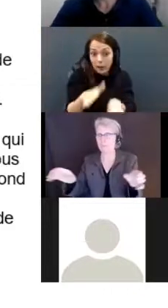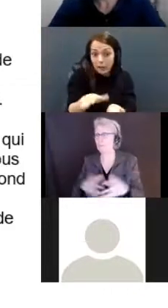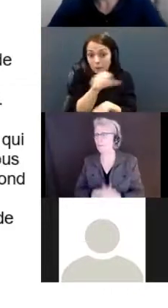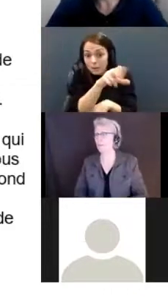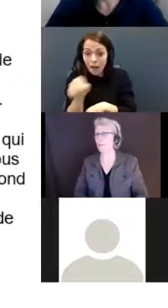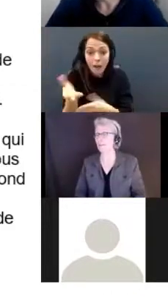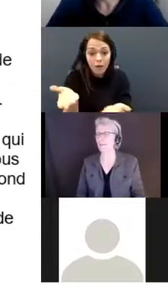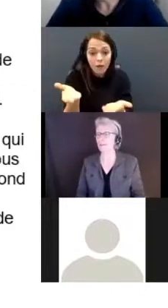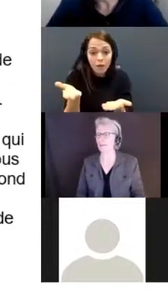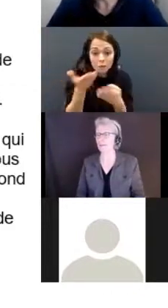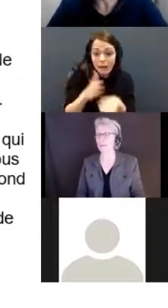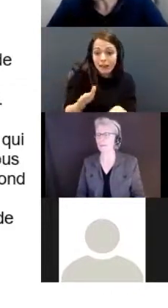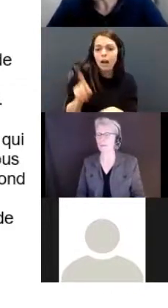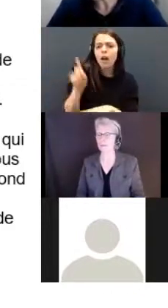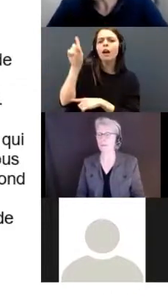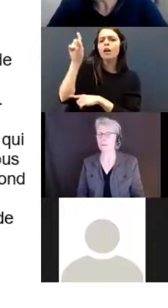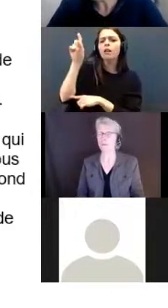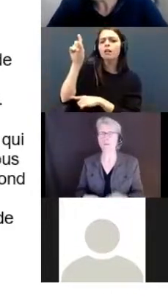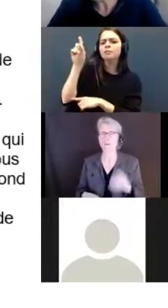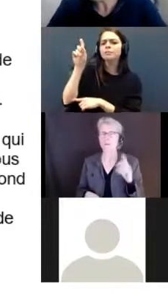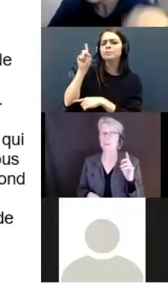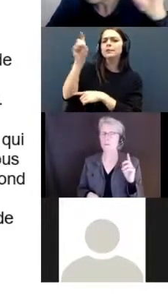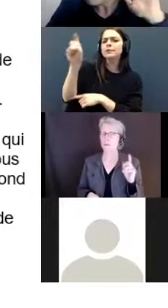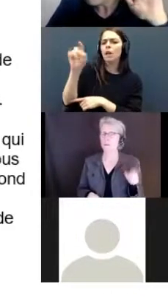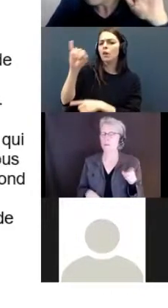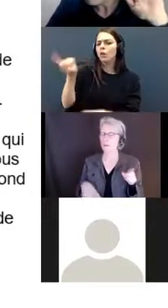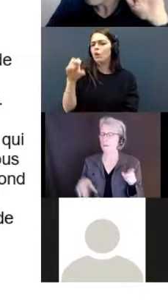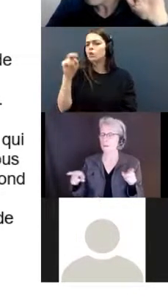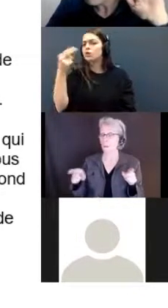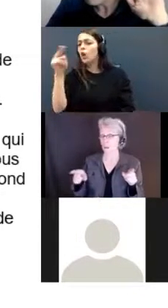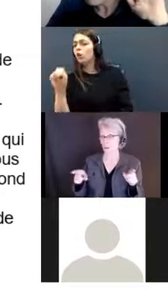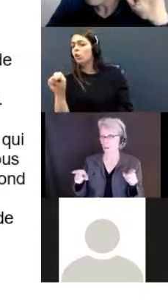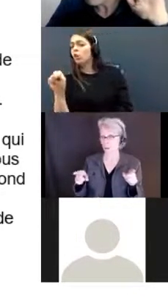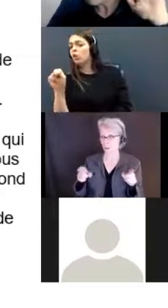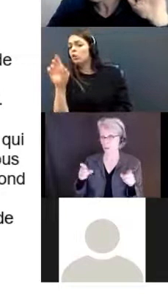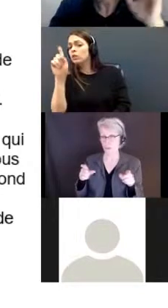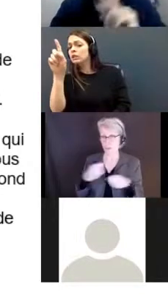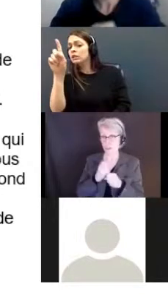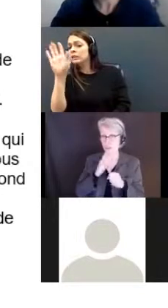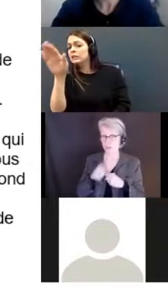here we go john you should just ensure that everyone knows how to get into a breakout room